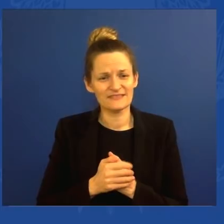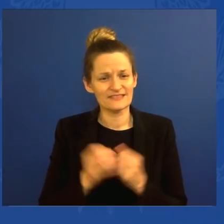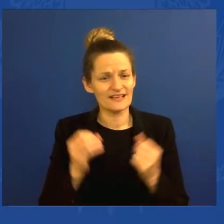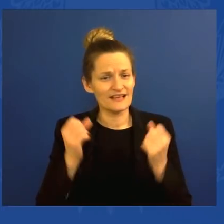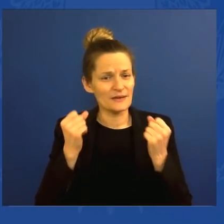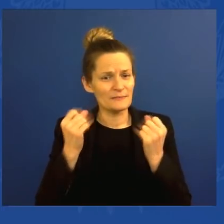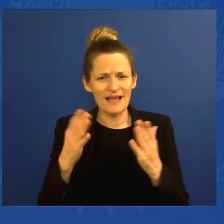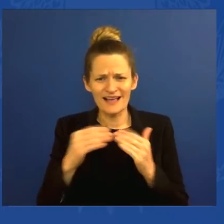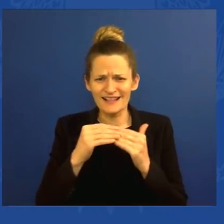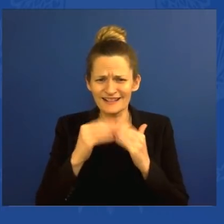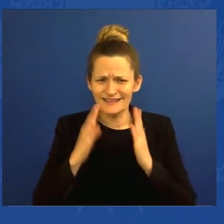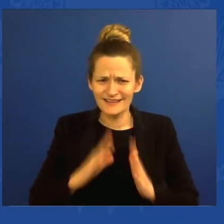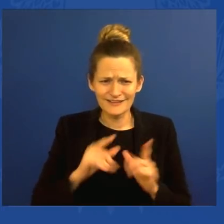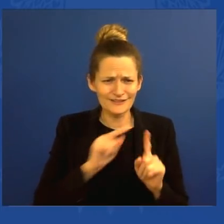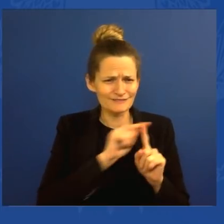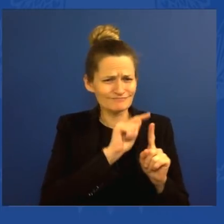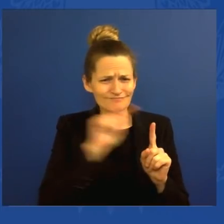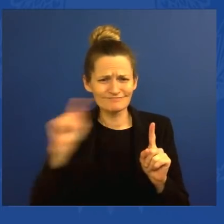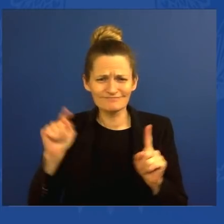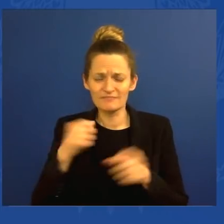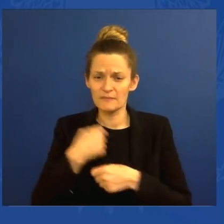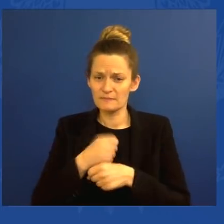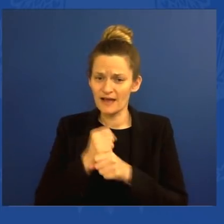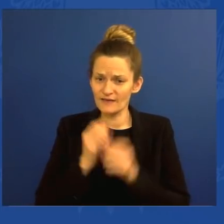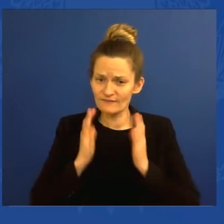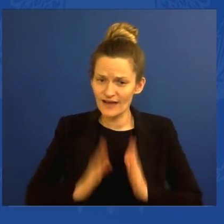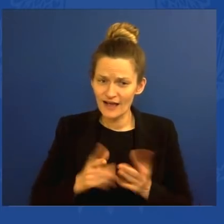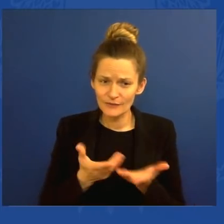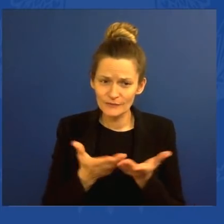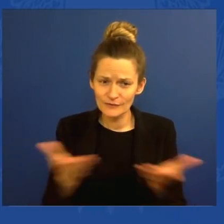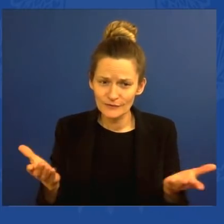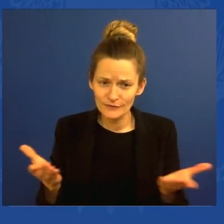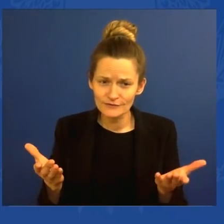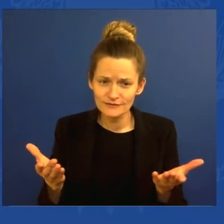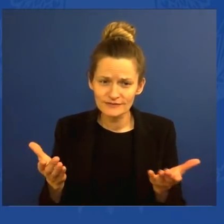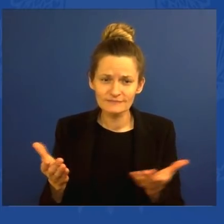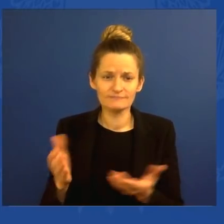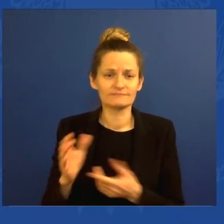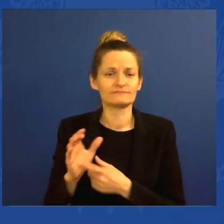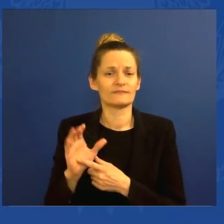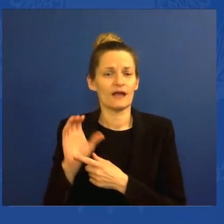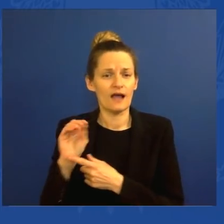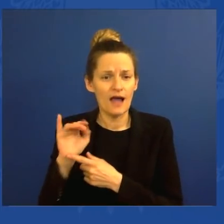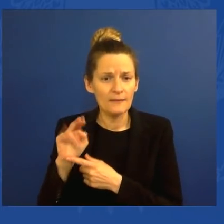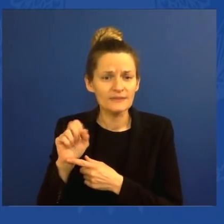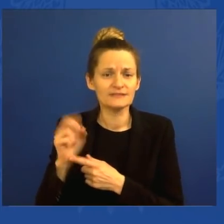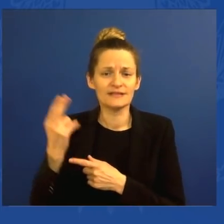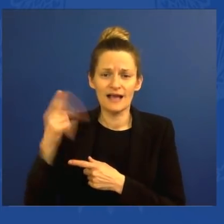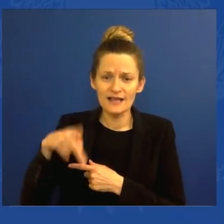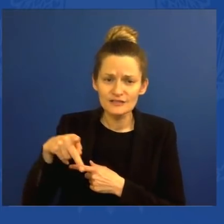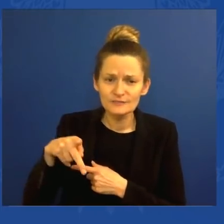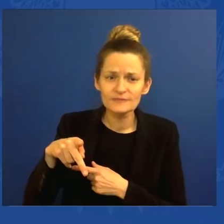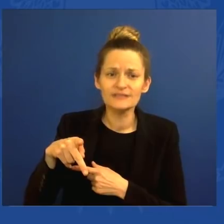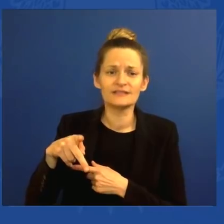Cummins, Hewlett-Packard, Meda- -- Medtronic, Micron, Samsung, Whirlpool.